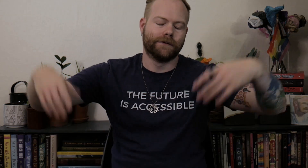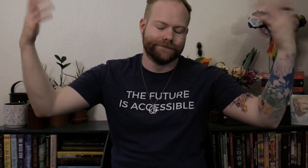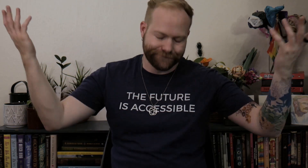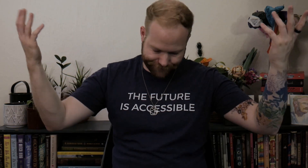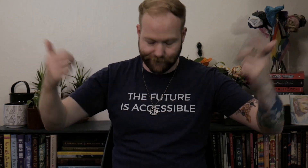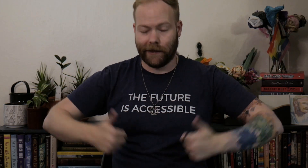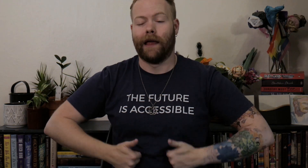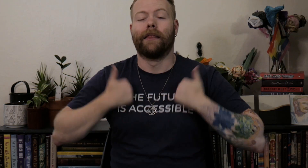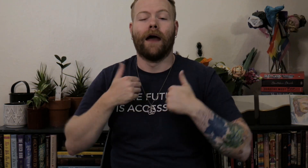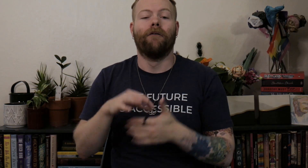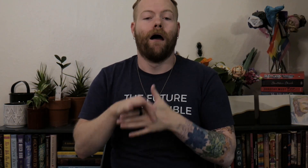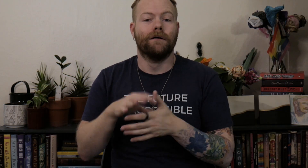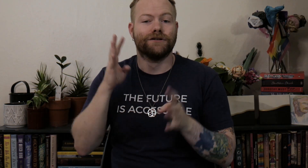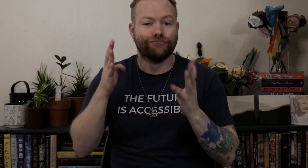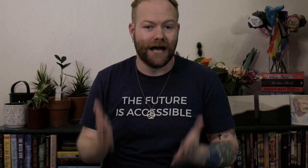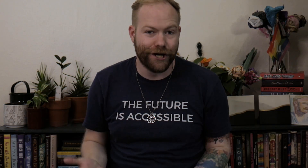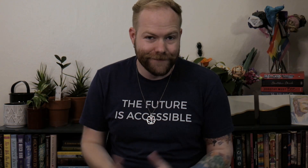Eh, the life of a content creator.